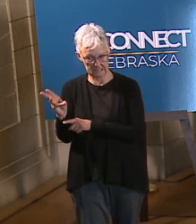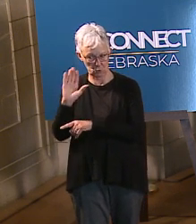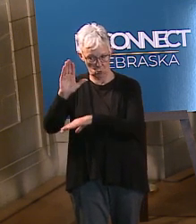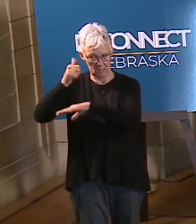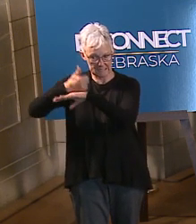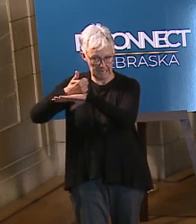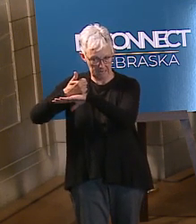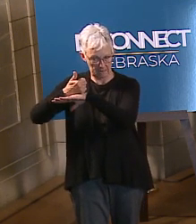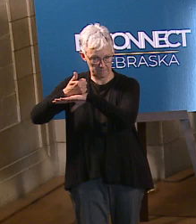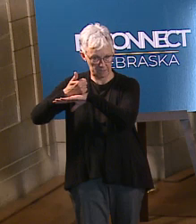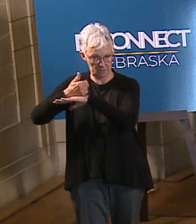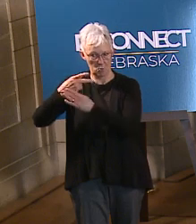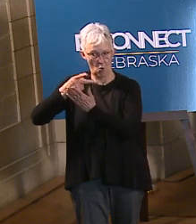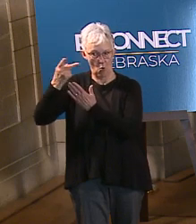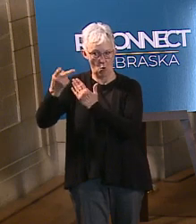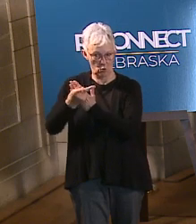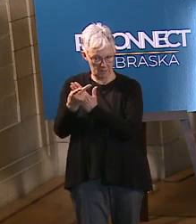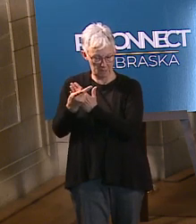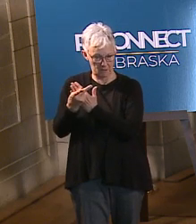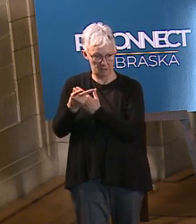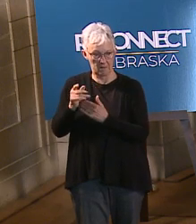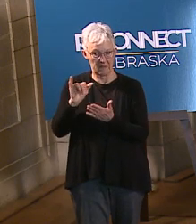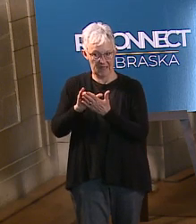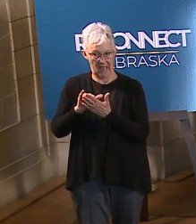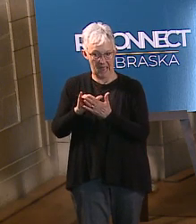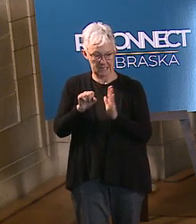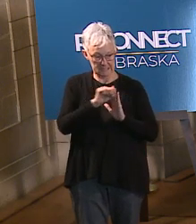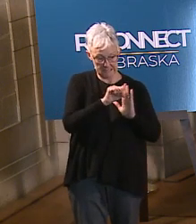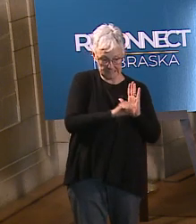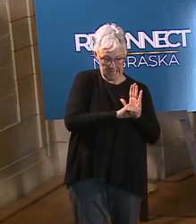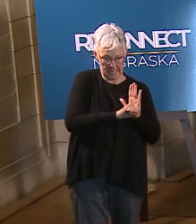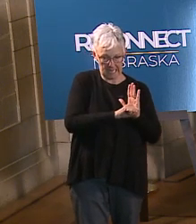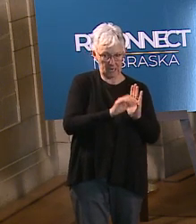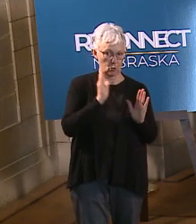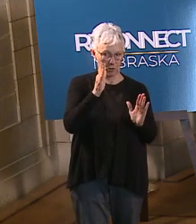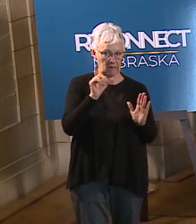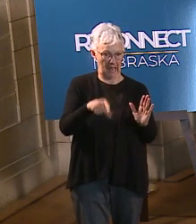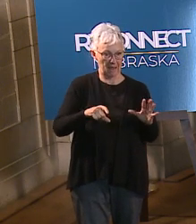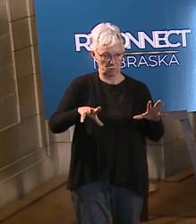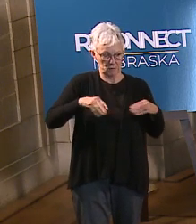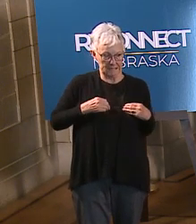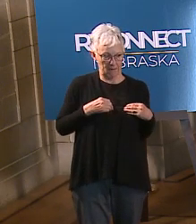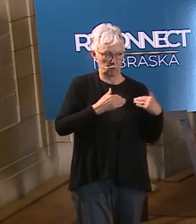SERVICES.